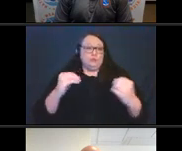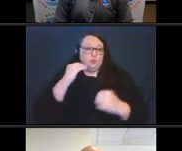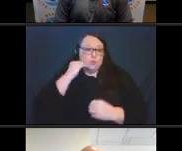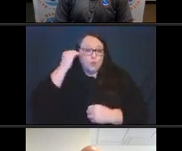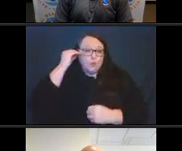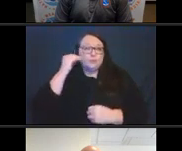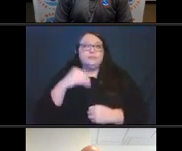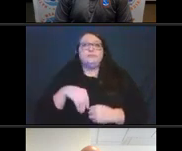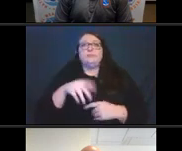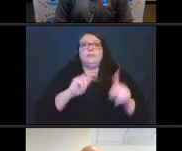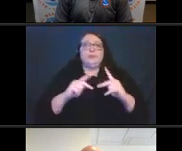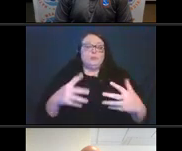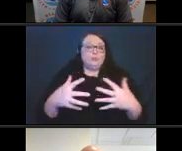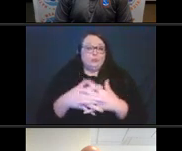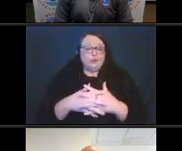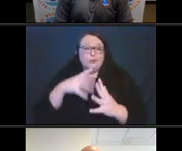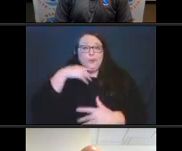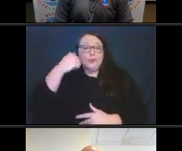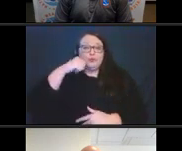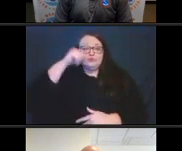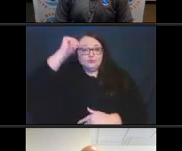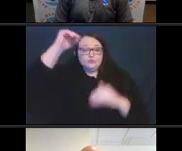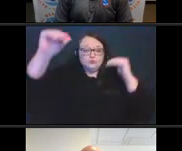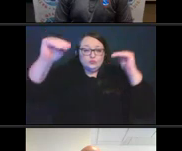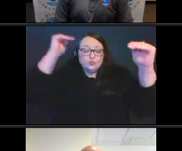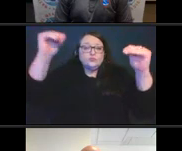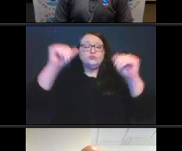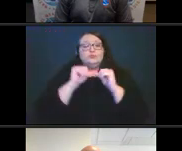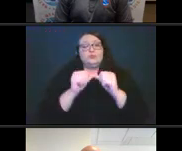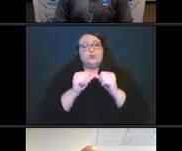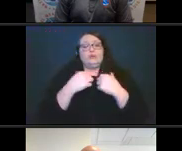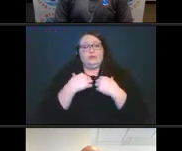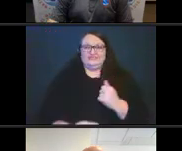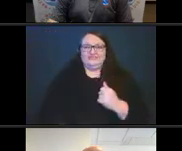older adults, people with chronic health conditions, and low-income families.